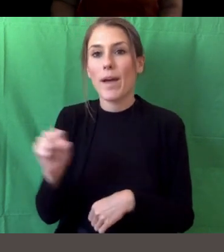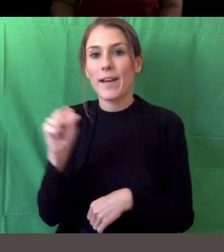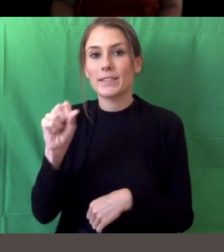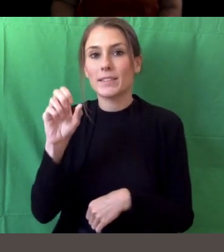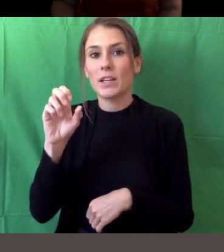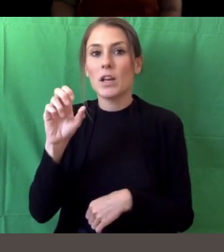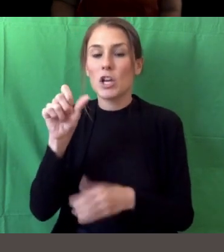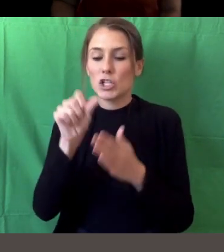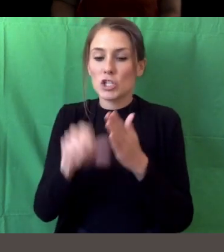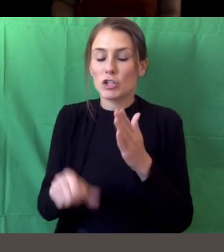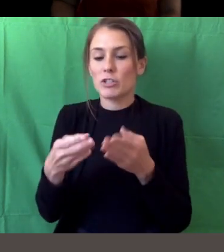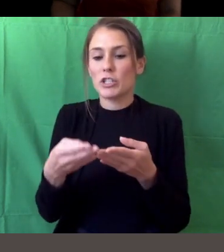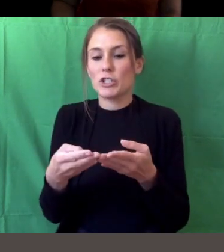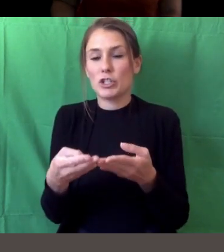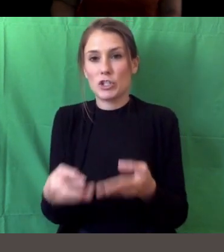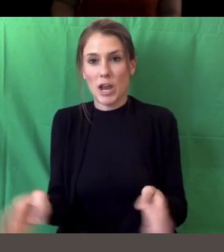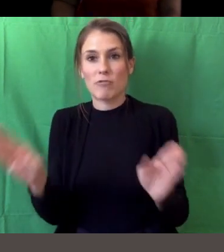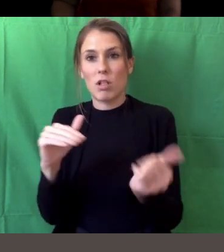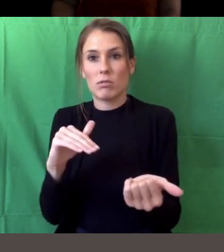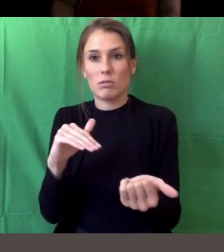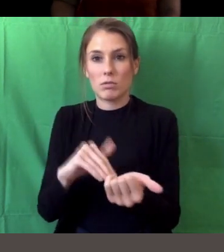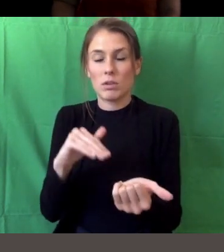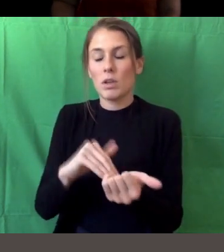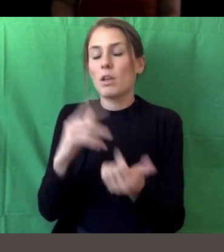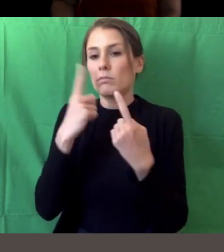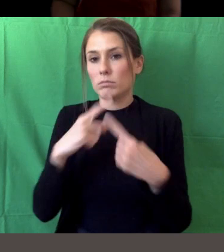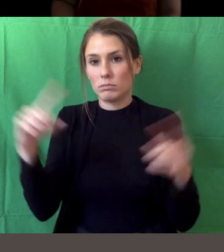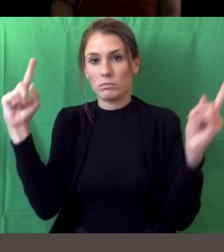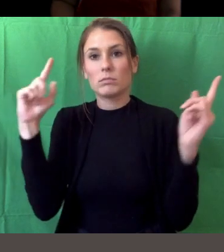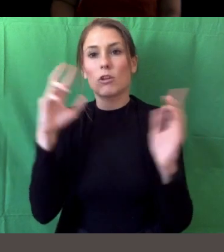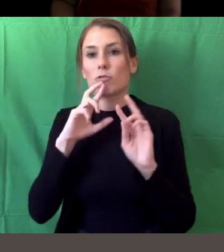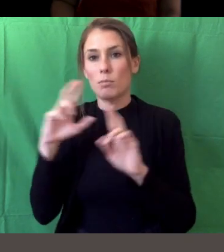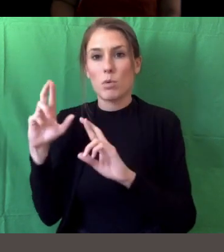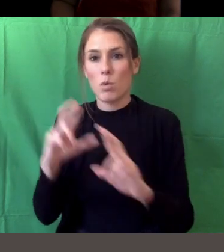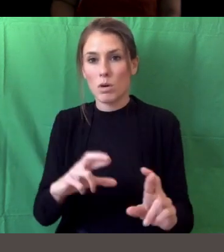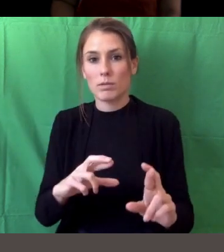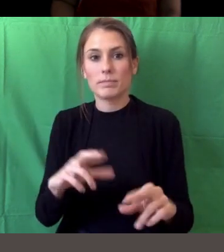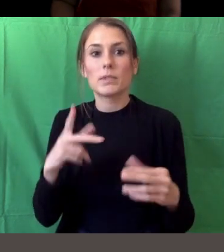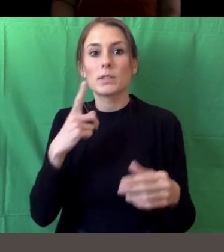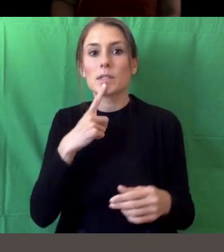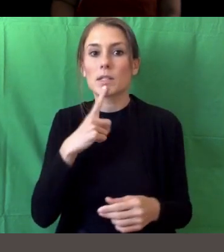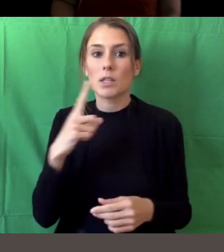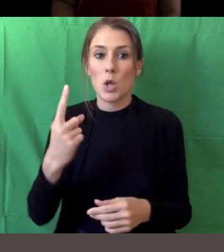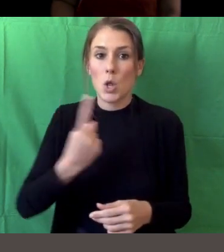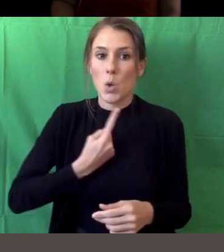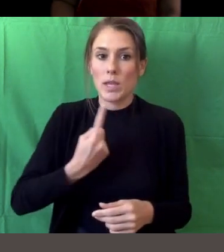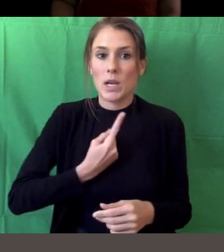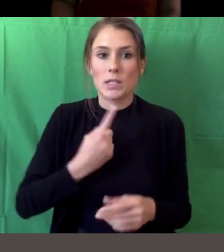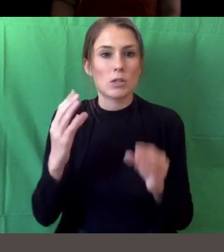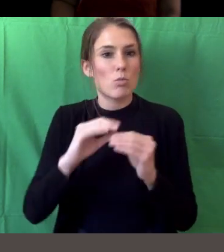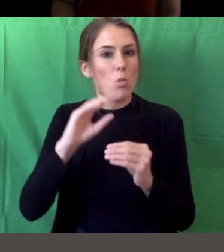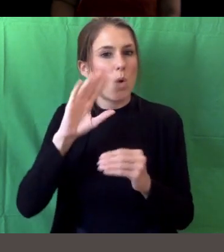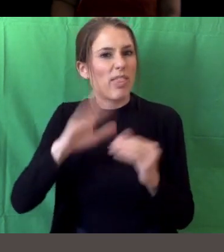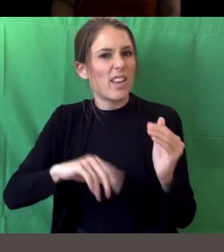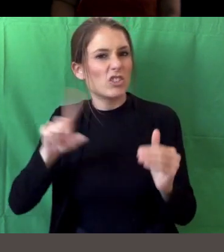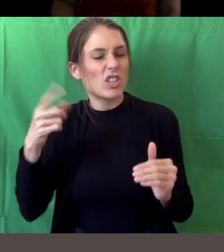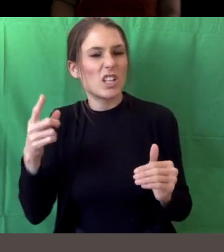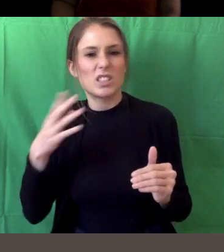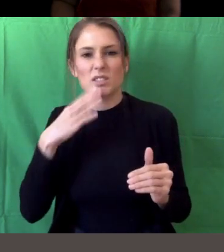The U.S. Surgeon General issued a report and in this report he says loneliness is far more